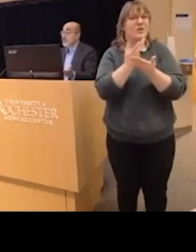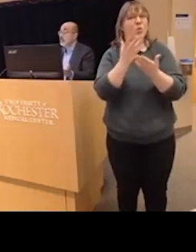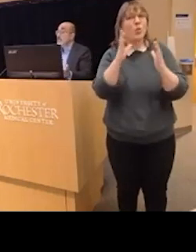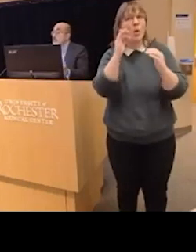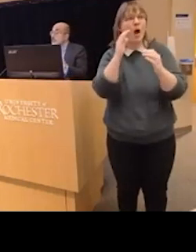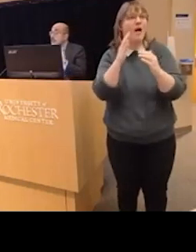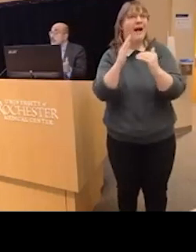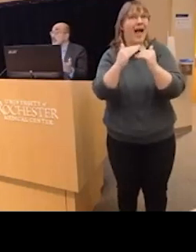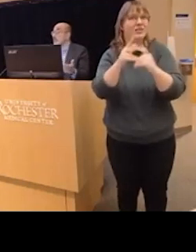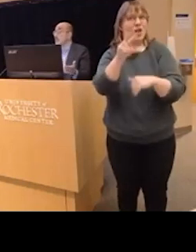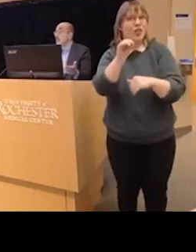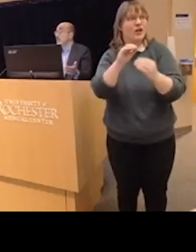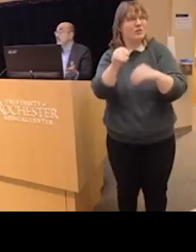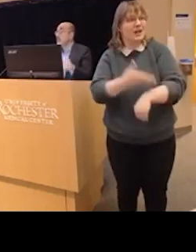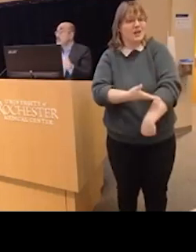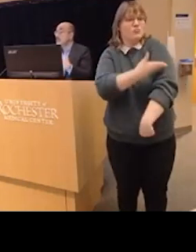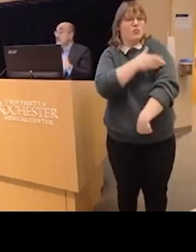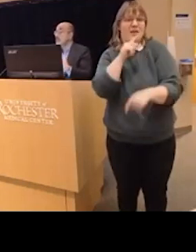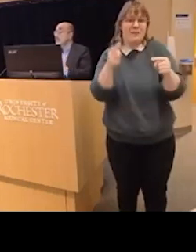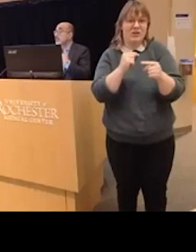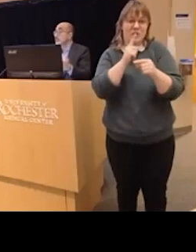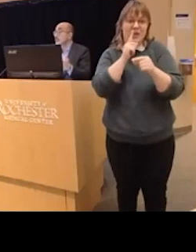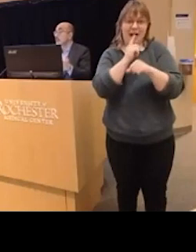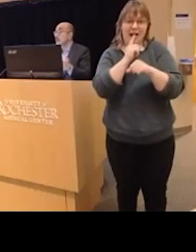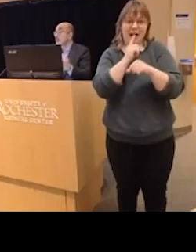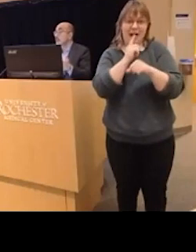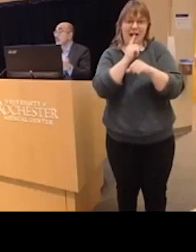in pain to be really clinically meaningful where you also see improvements in pain improvements in